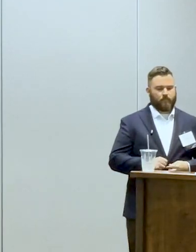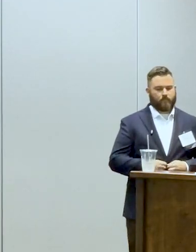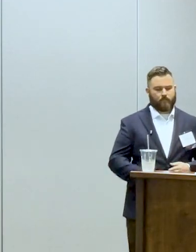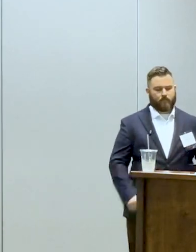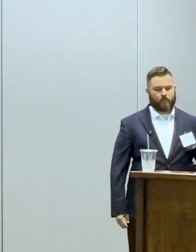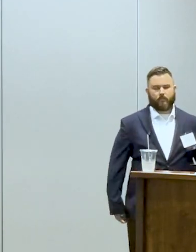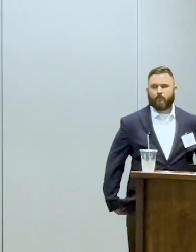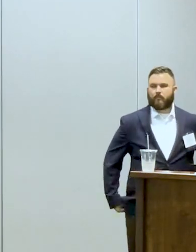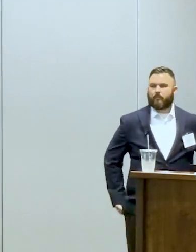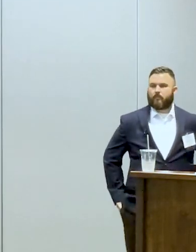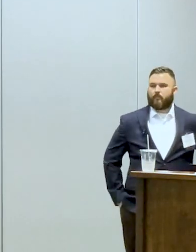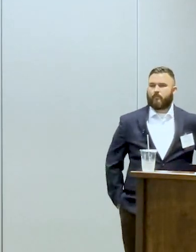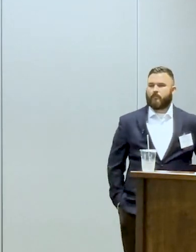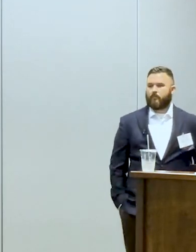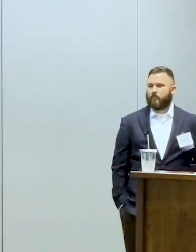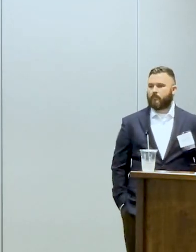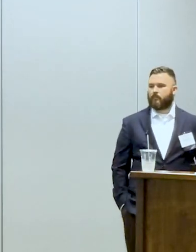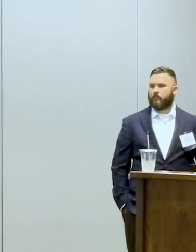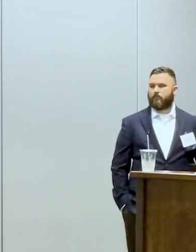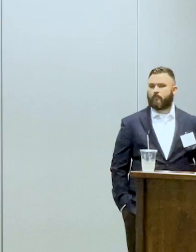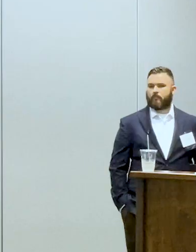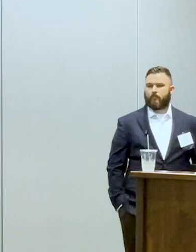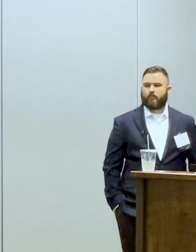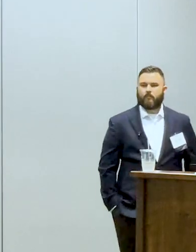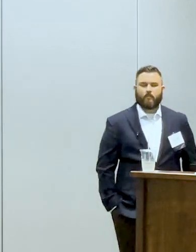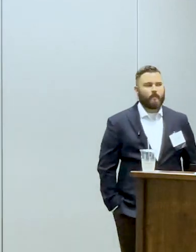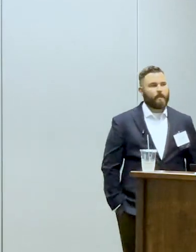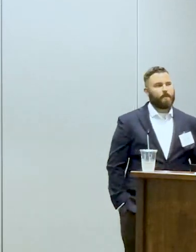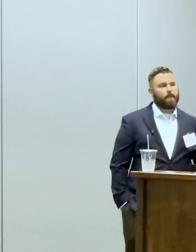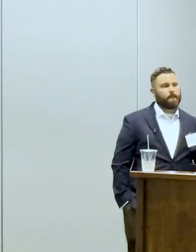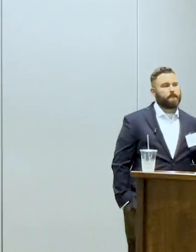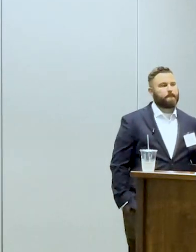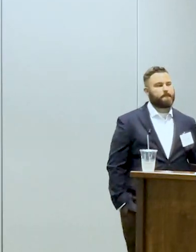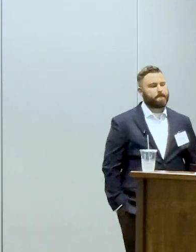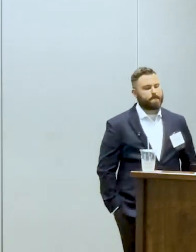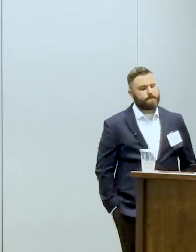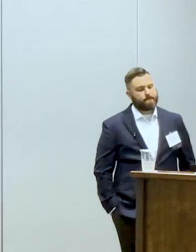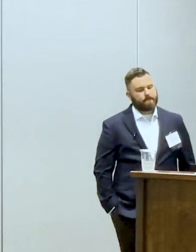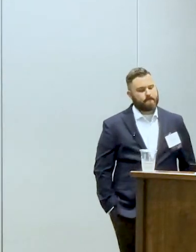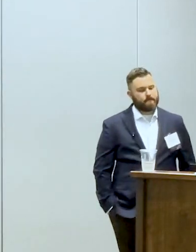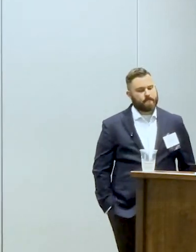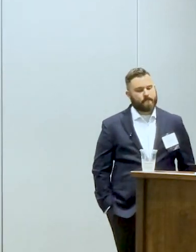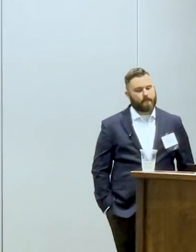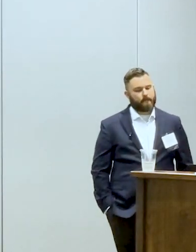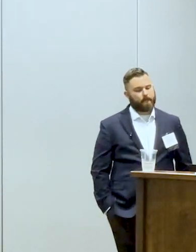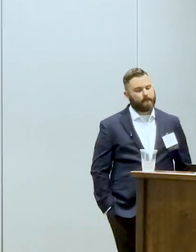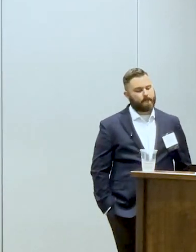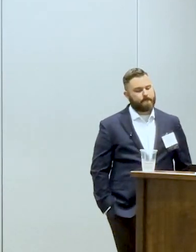that empower all learners. So AI can shift this paradigm, not